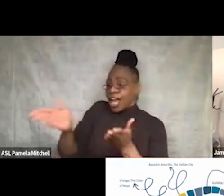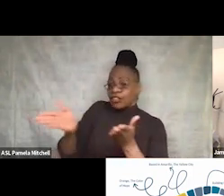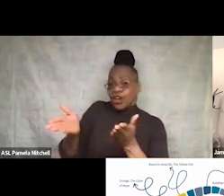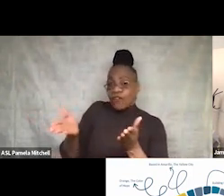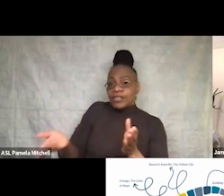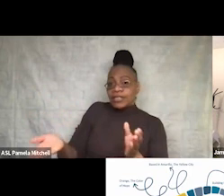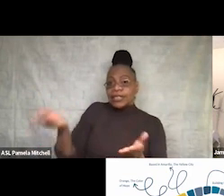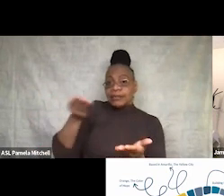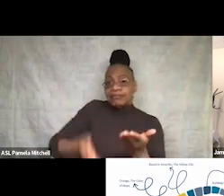Next.